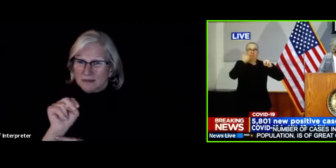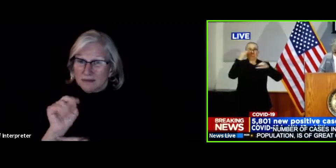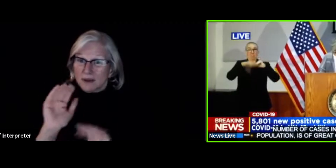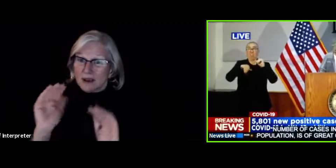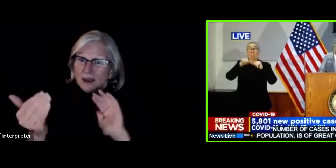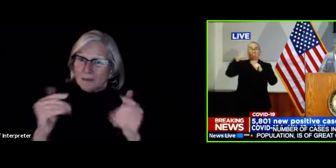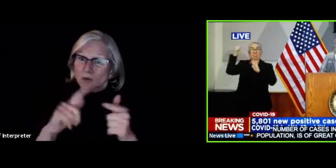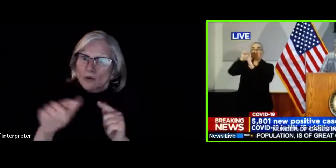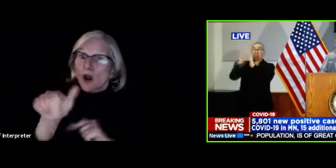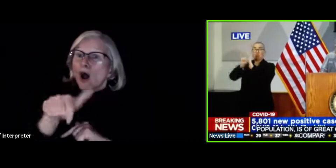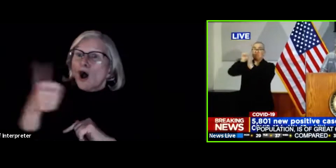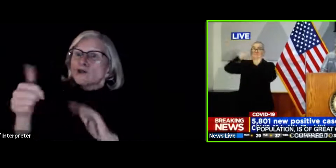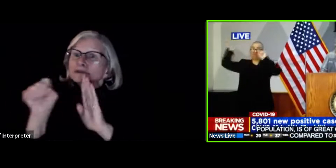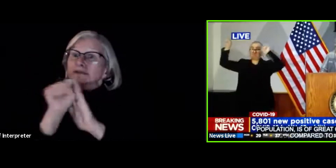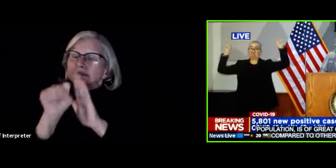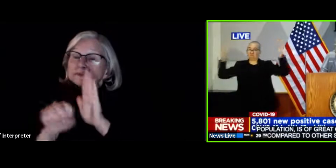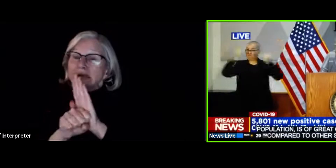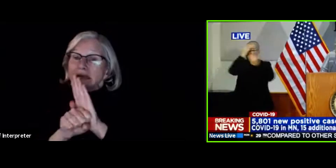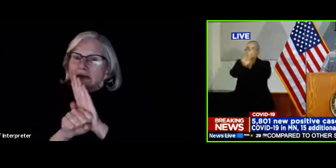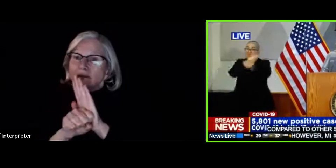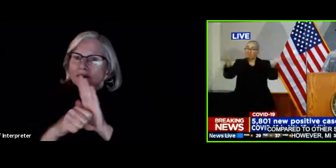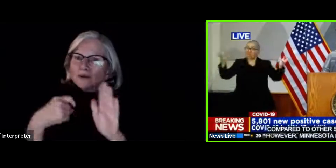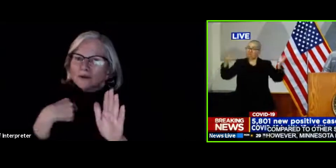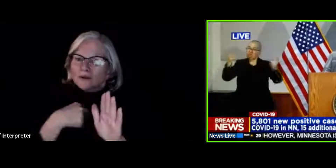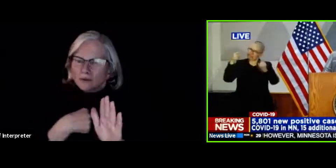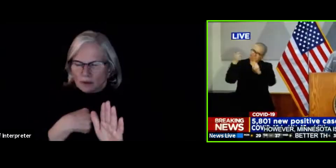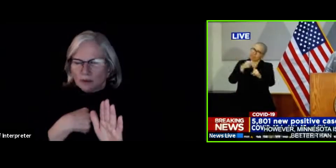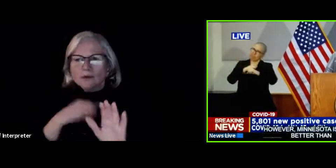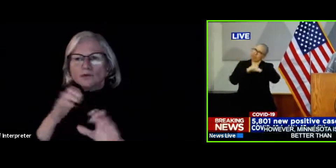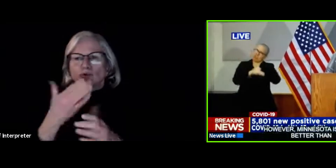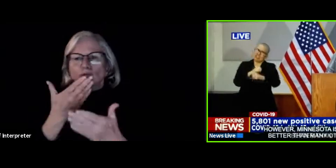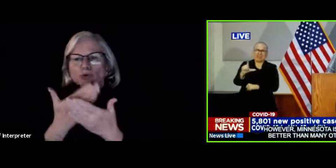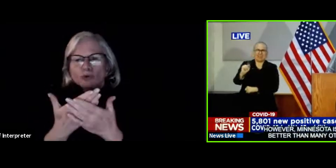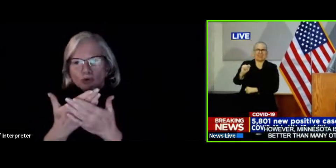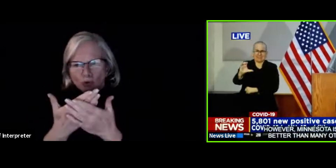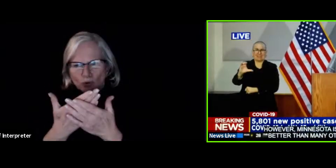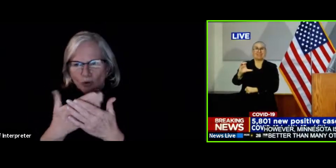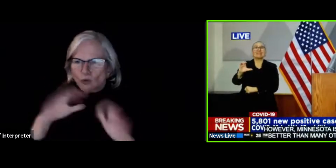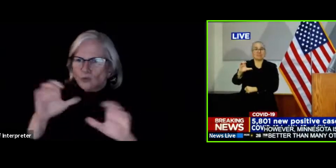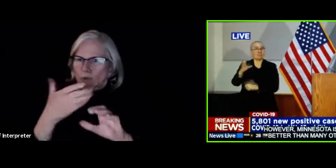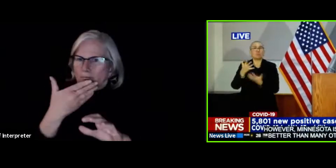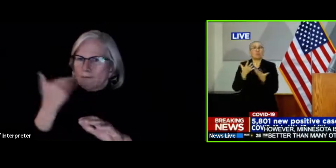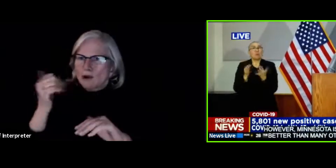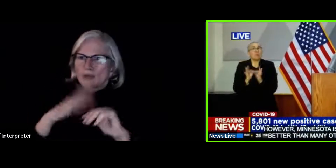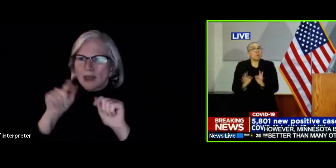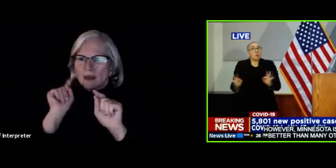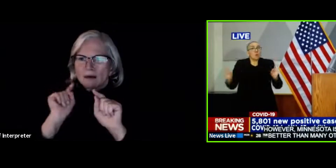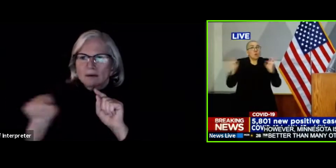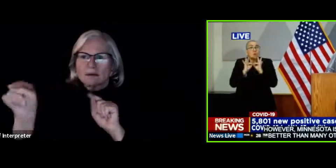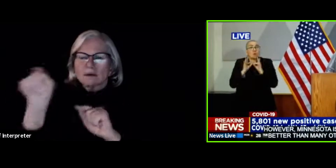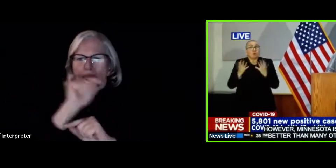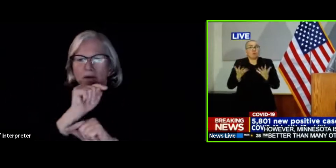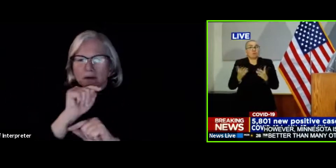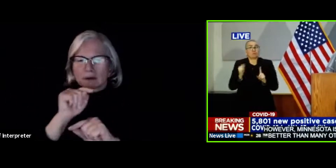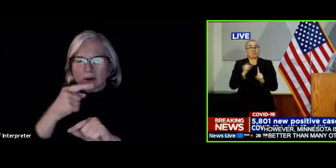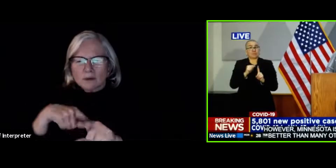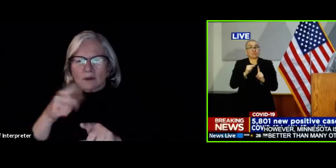SAFE FROM COVID-19. THE MOST RECENT DATA FROM THE FEDERAL CENTERS FOR MEDICARE AND MEDICAID FOR THE WEEK OF NOVEMBER 15th